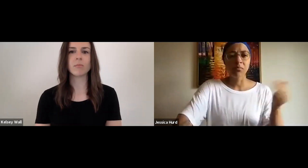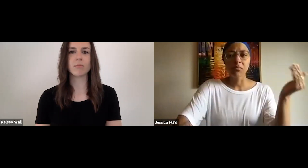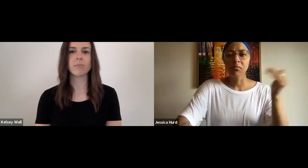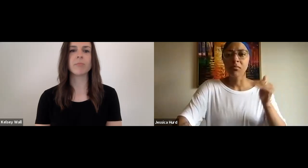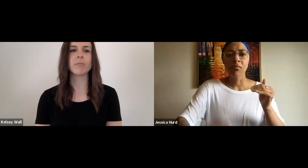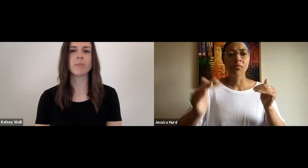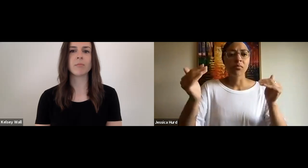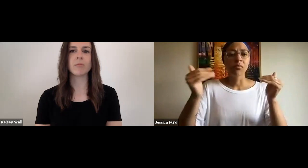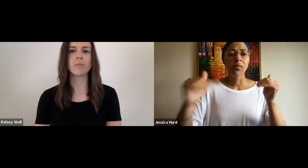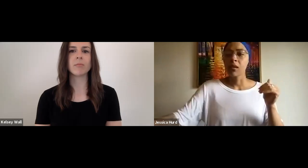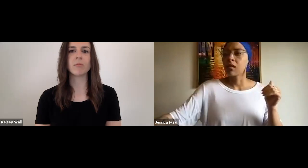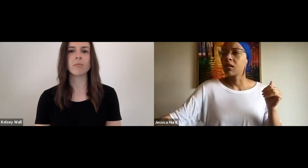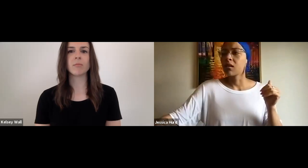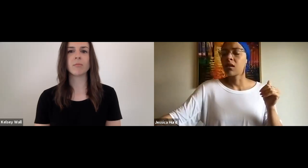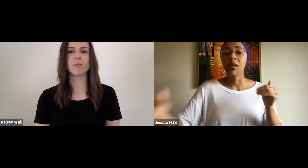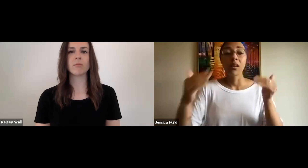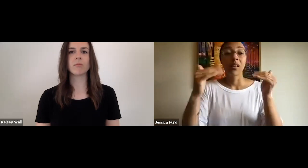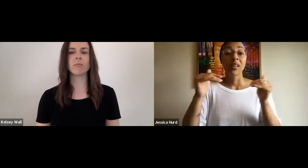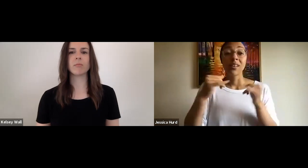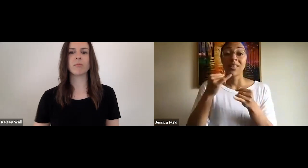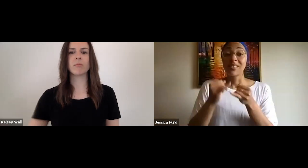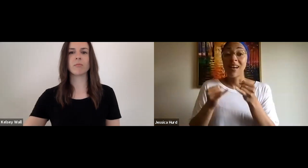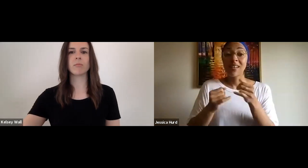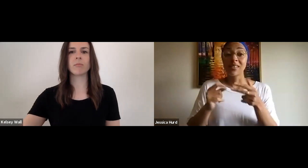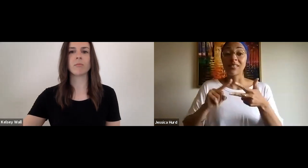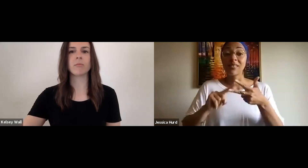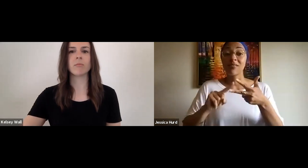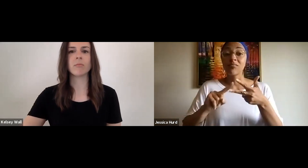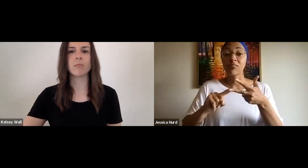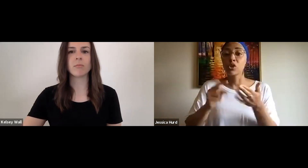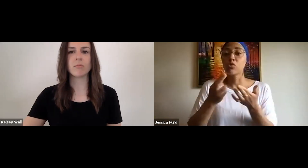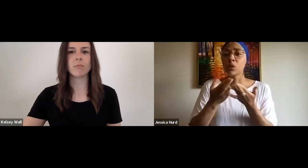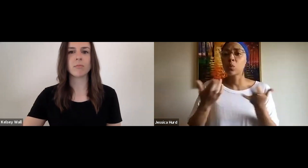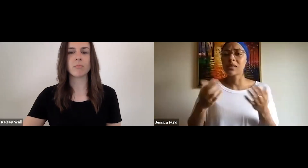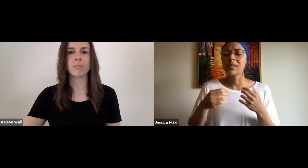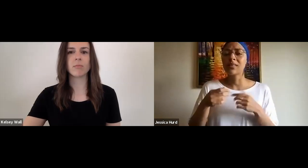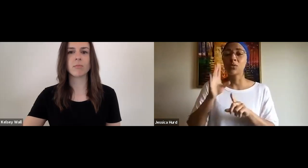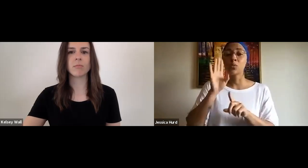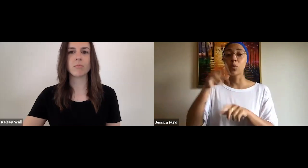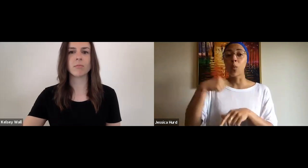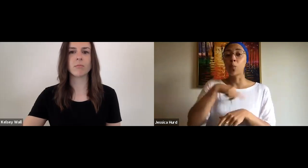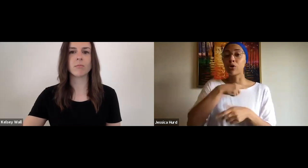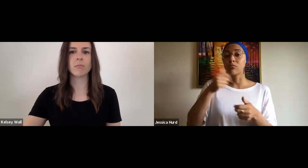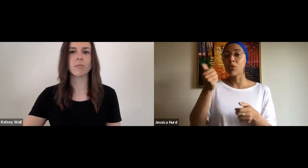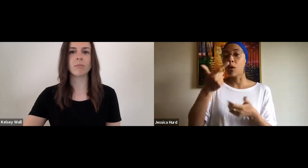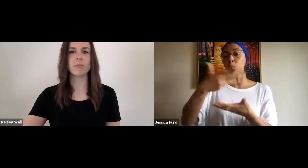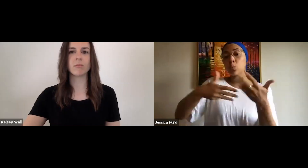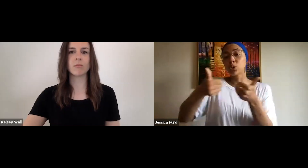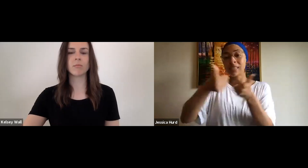to handle that stress in your daily lives. Finally, we want to provide you with some resources